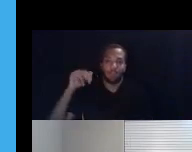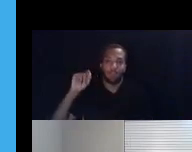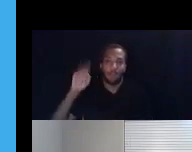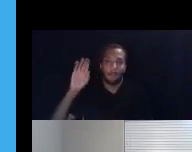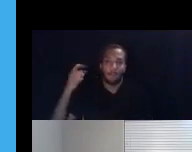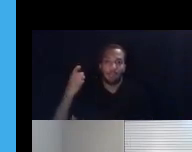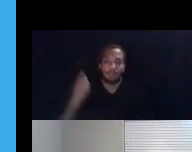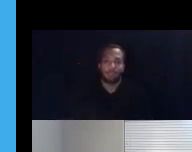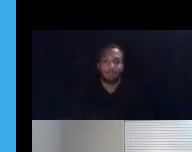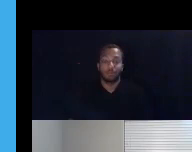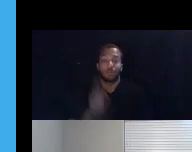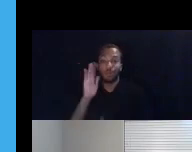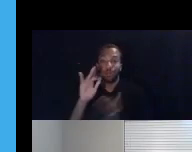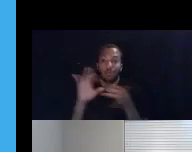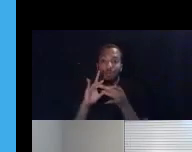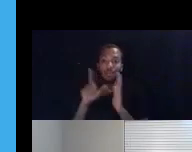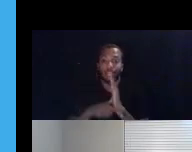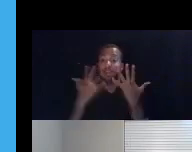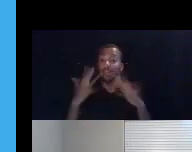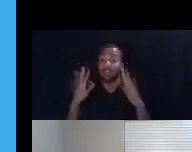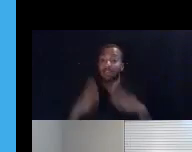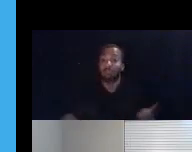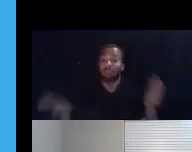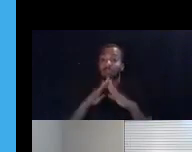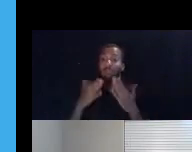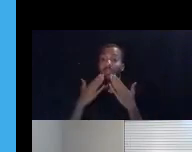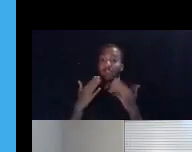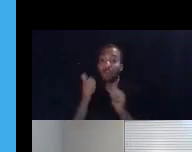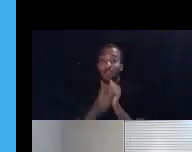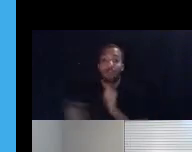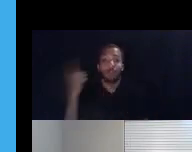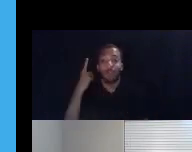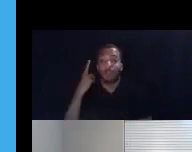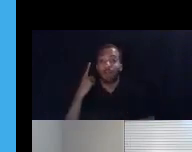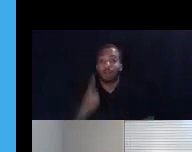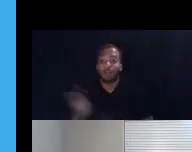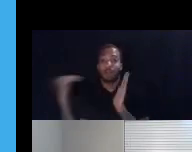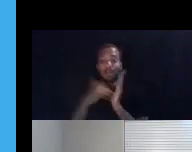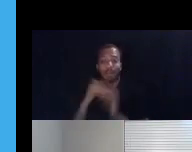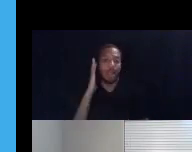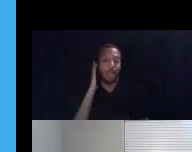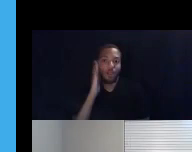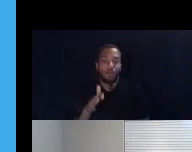But that's it folks. Thank you so much, everyone. Again, I will send out the recording via email